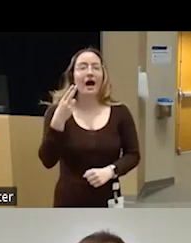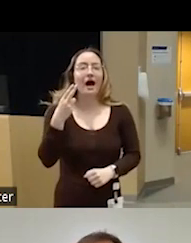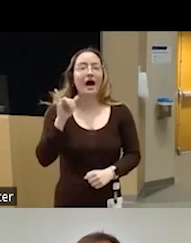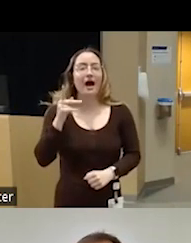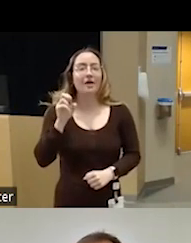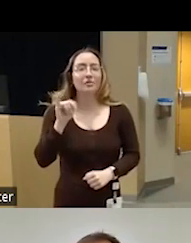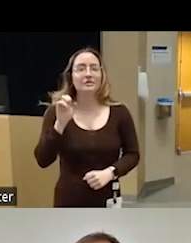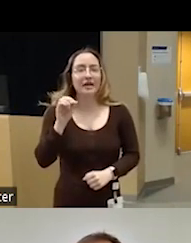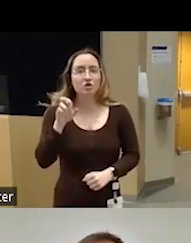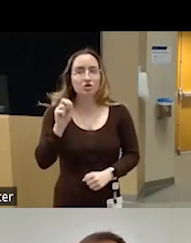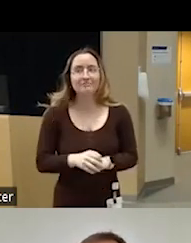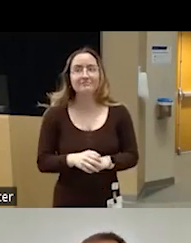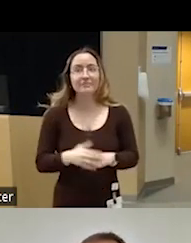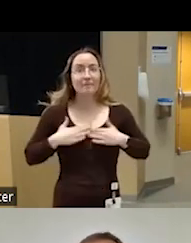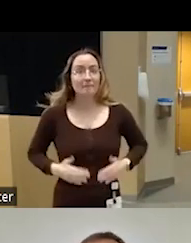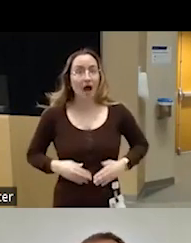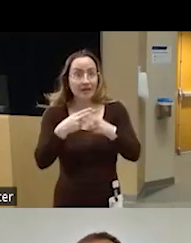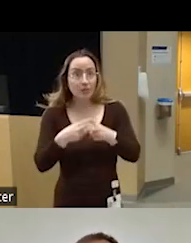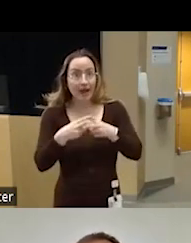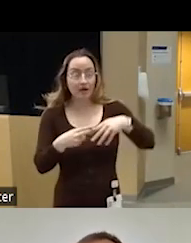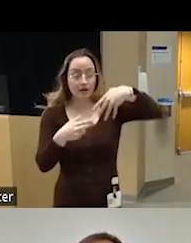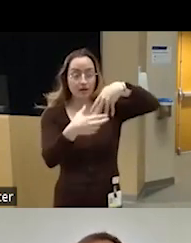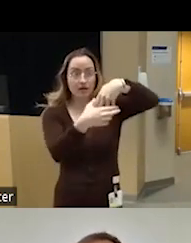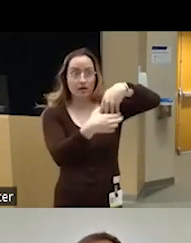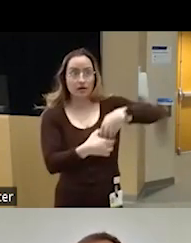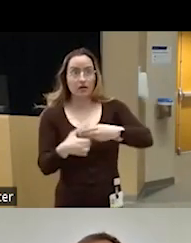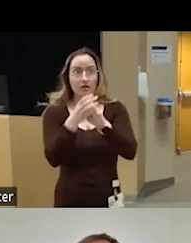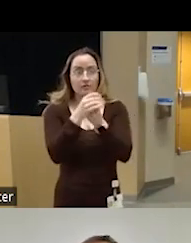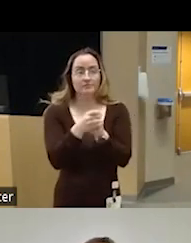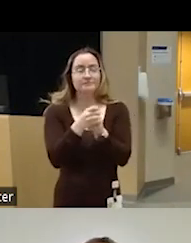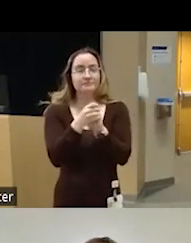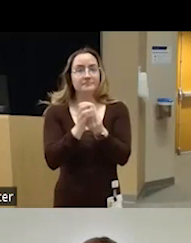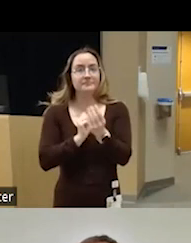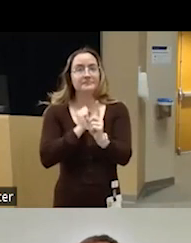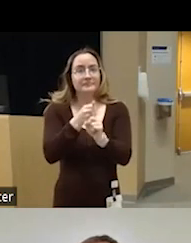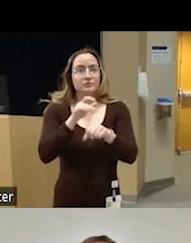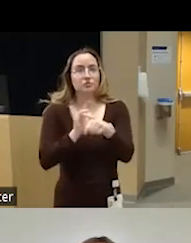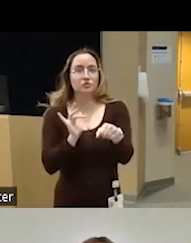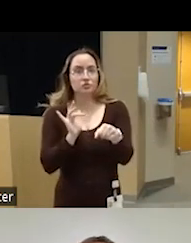body weight is all due to the Framingham study. This is what we had and where